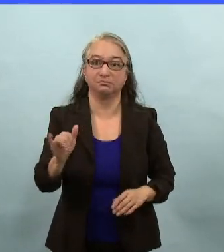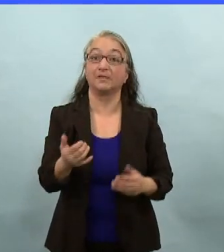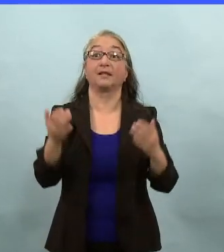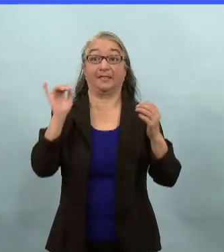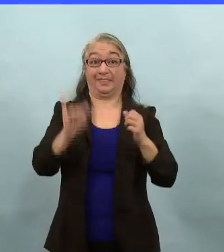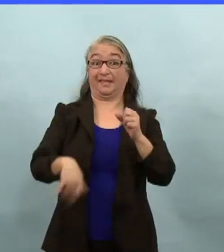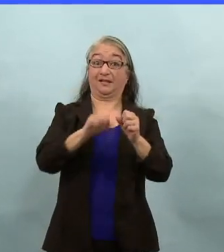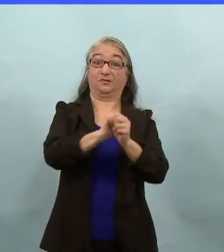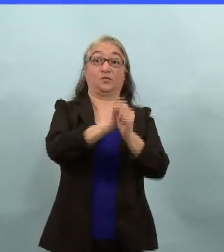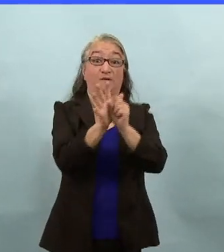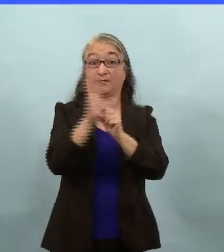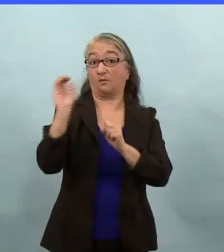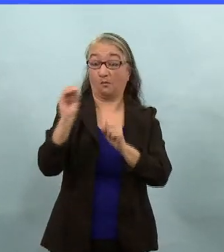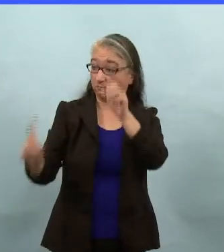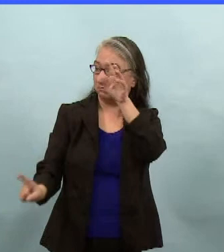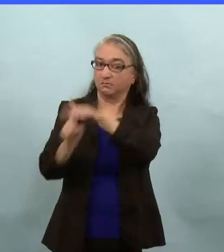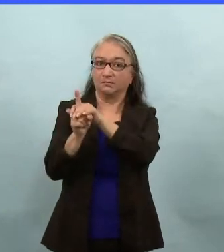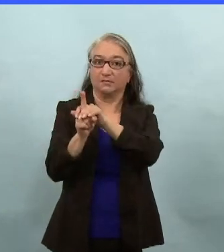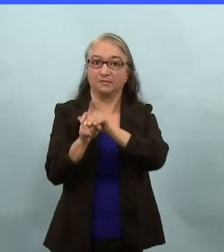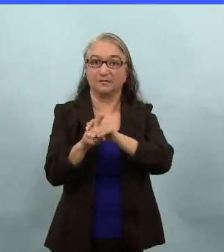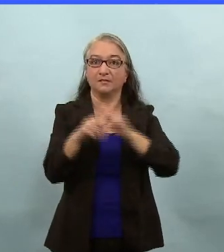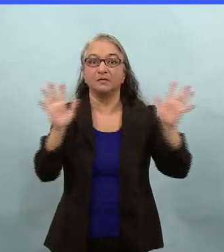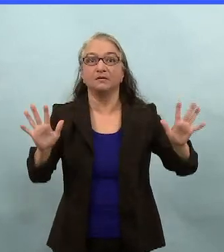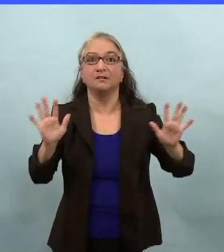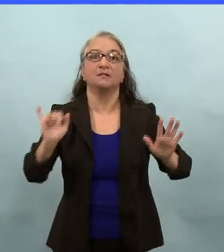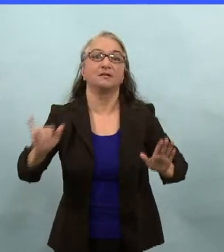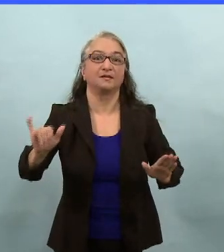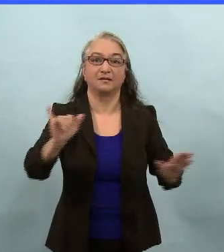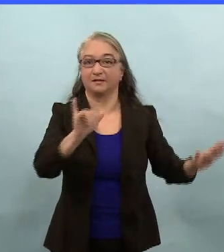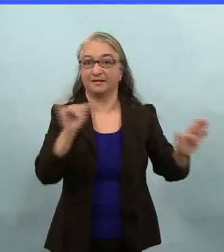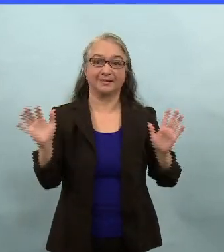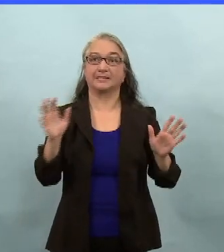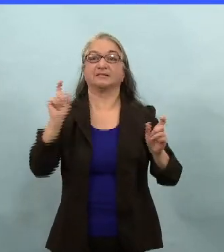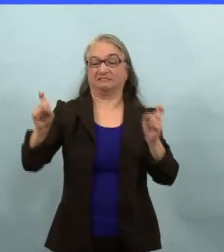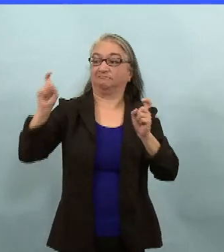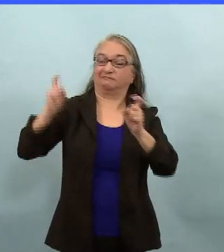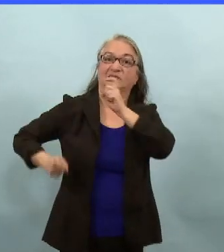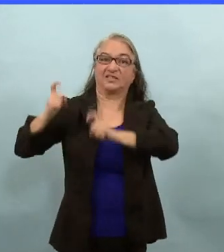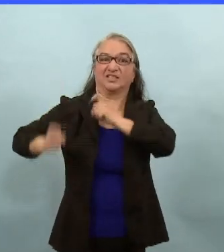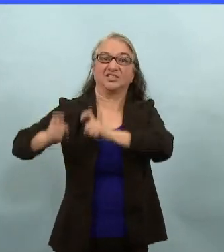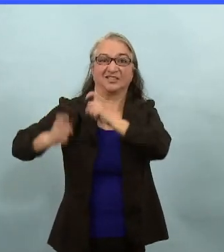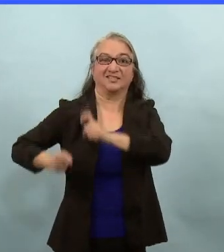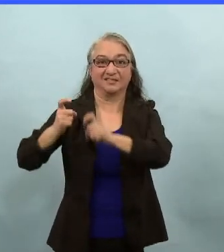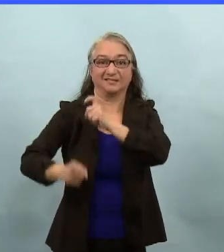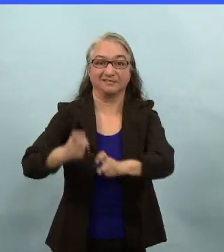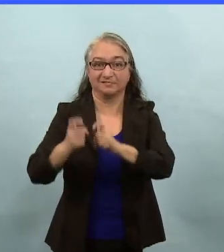pandemic dealing with let's say alpha then delta and now we've got omicron which is behaving very